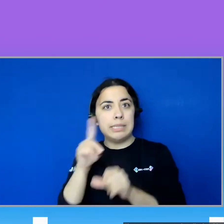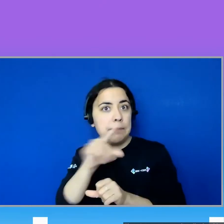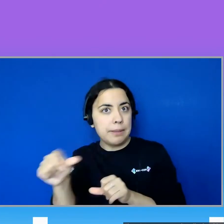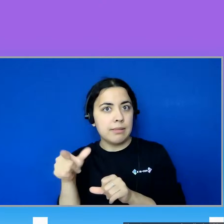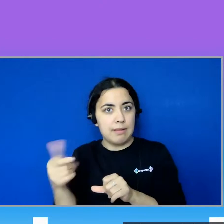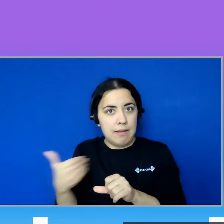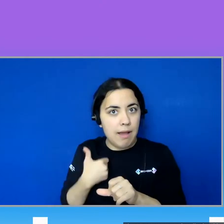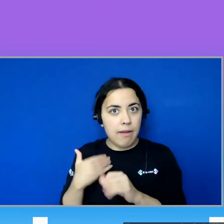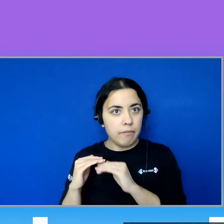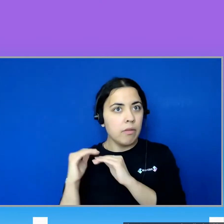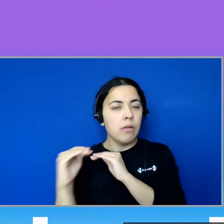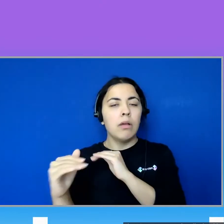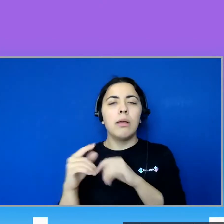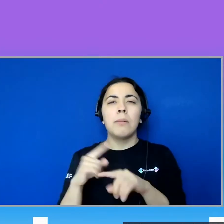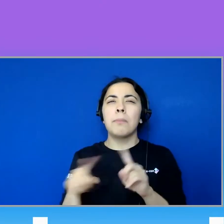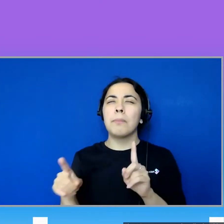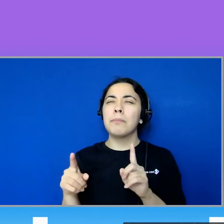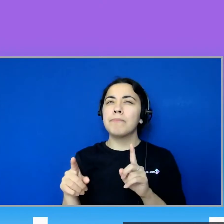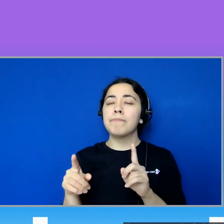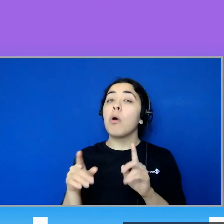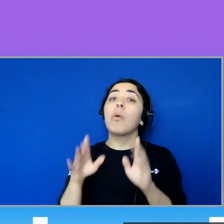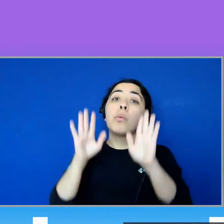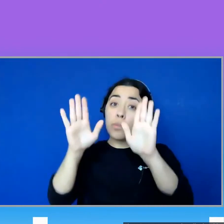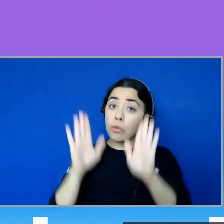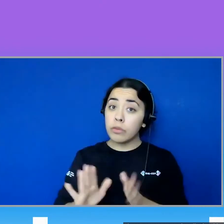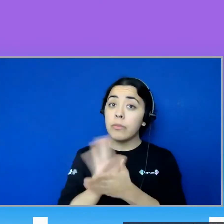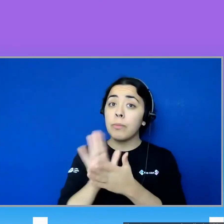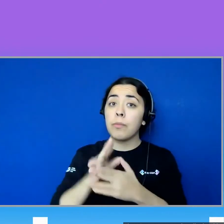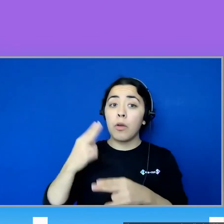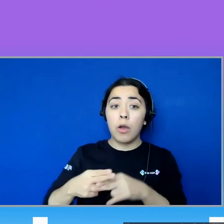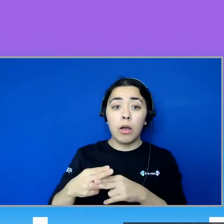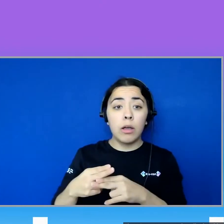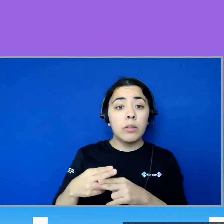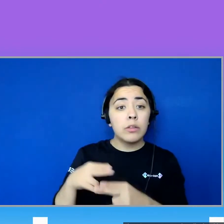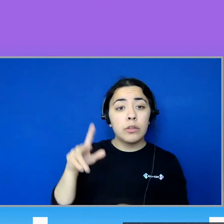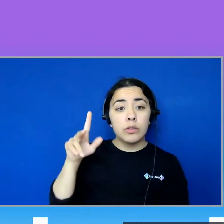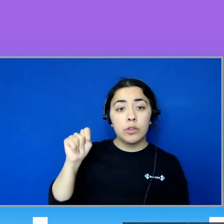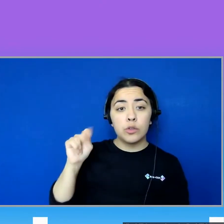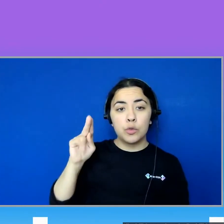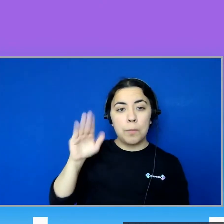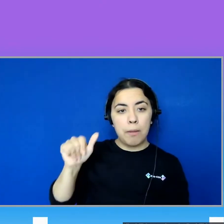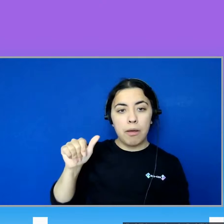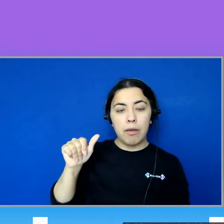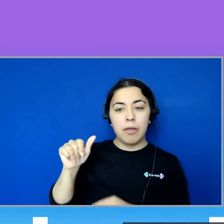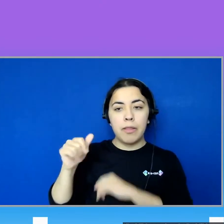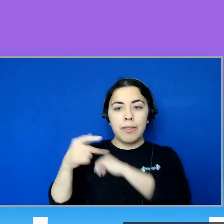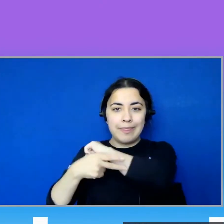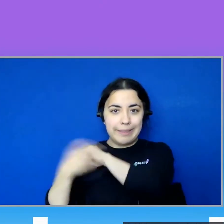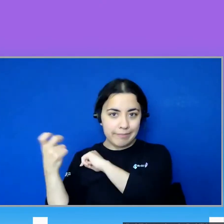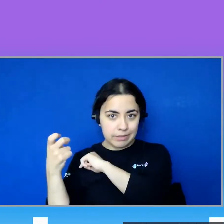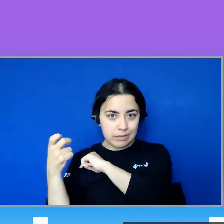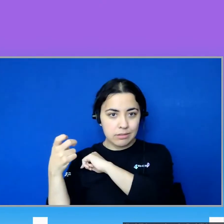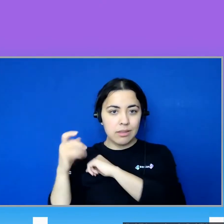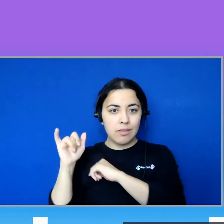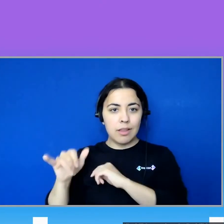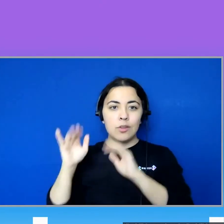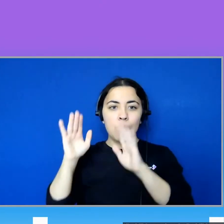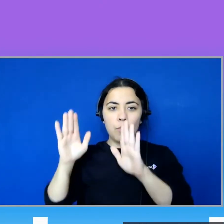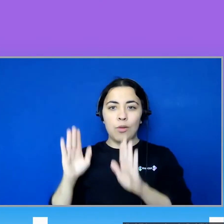disabilities. There's a great film called The Tuba Thieves,